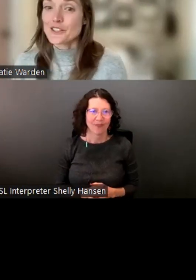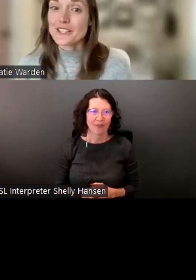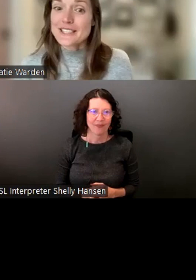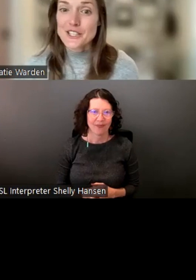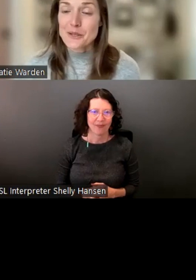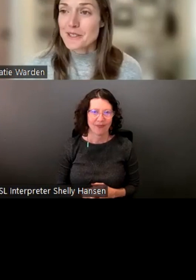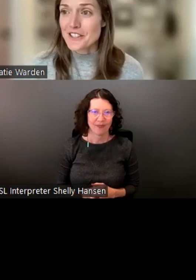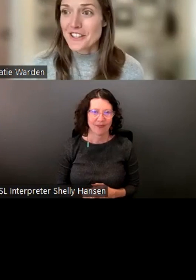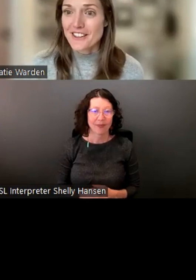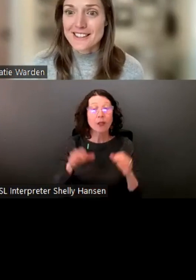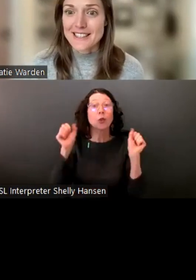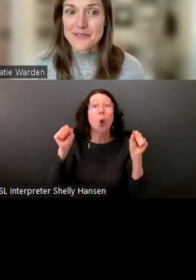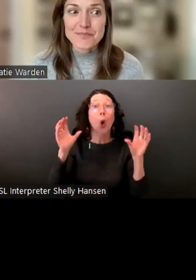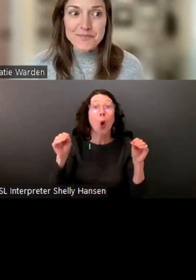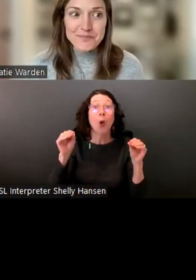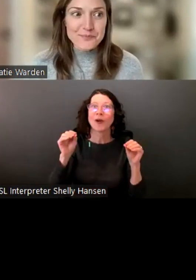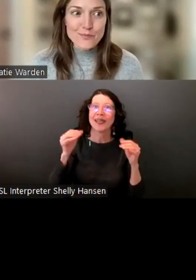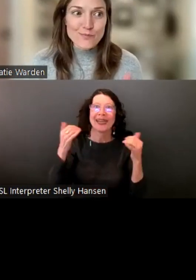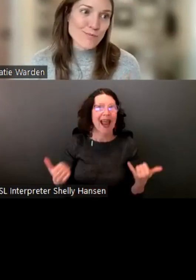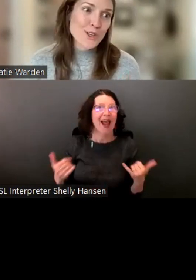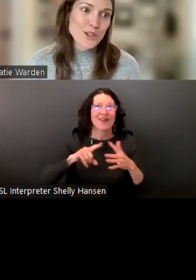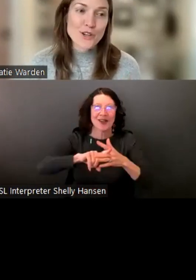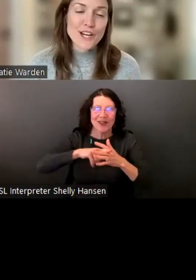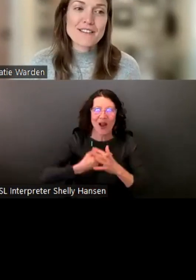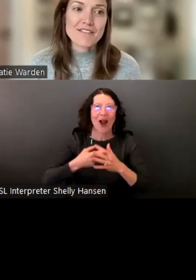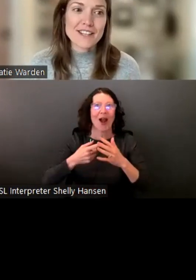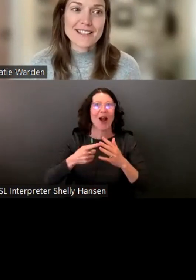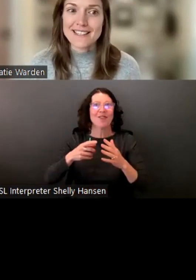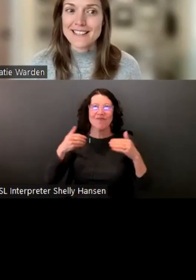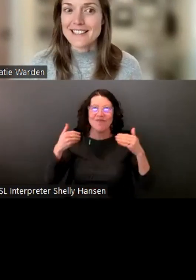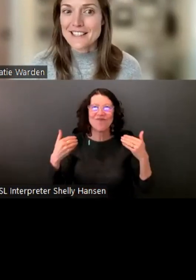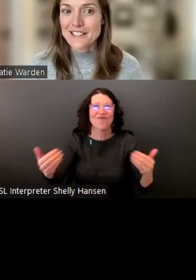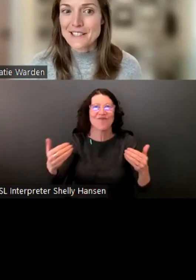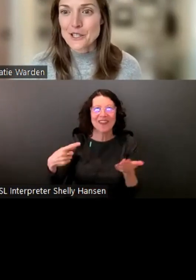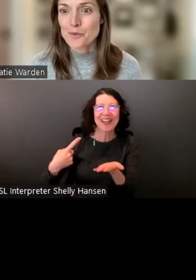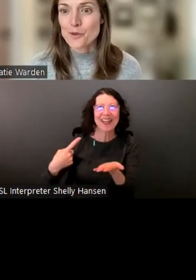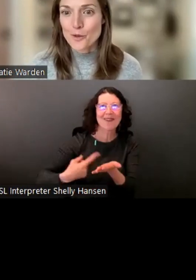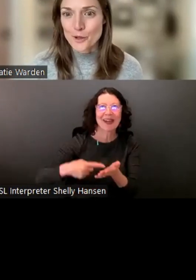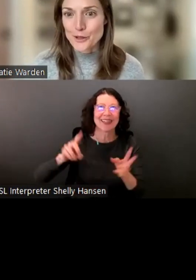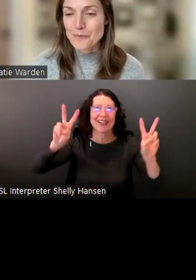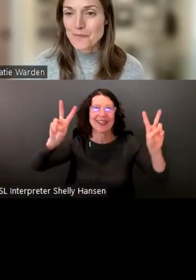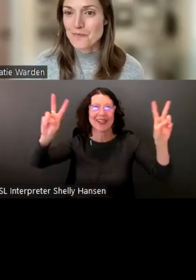So let's jump into our content, creating fit in an inaccessible world.